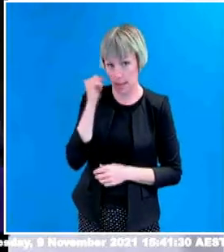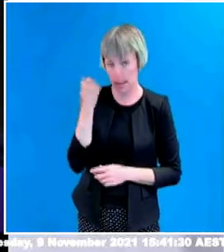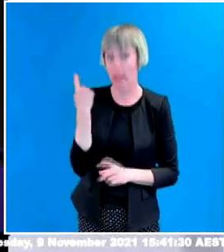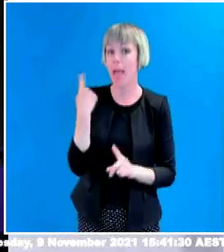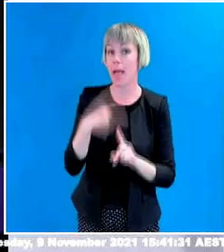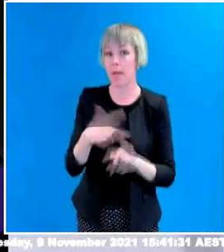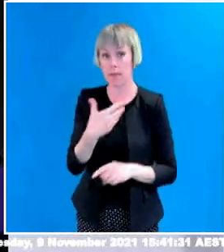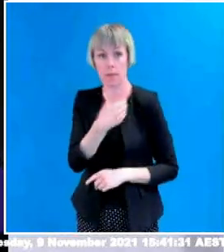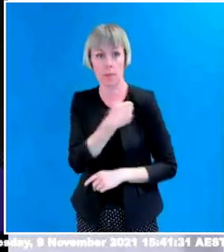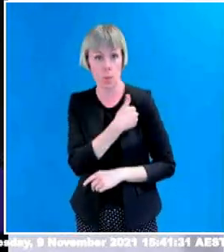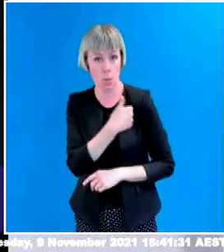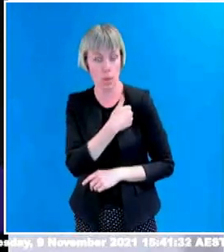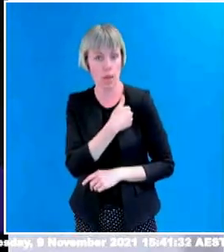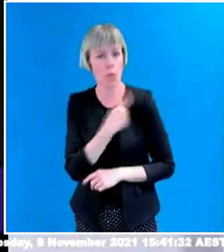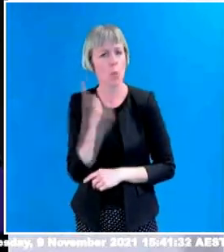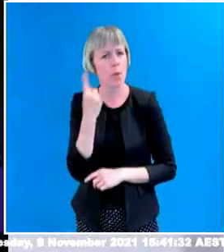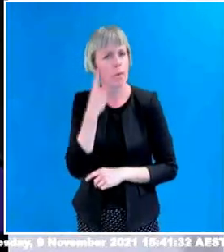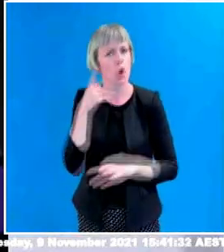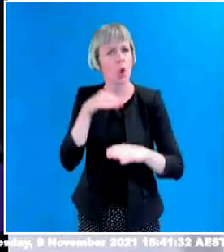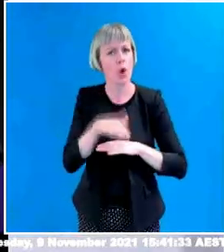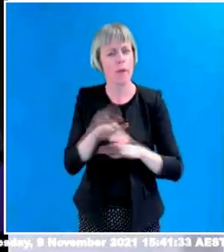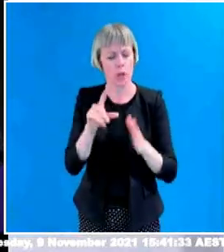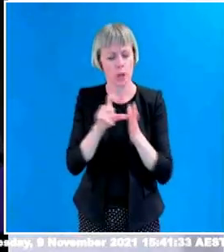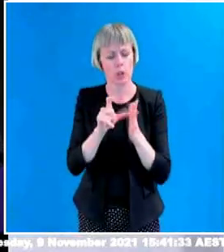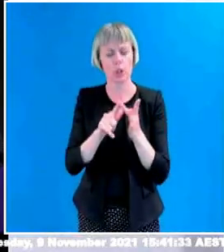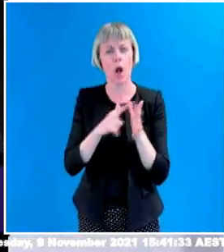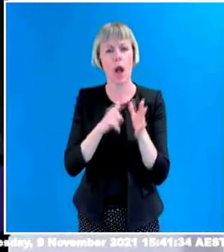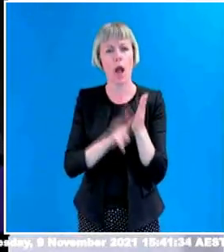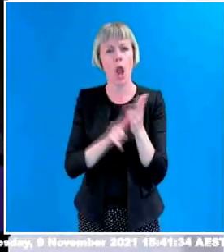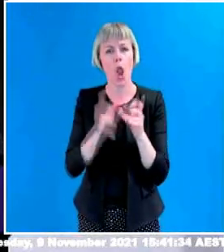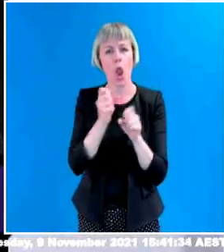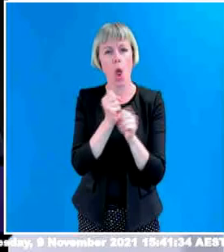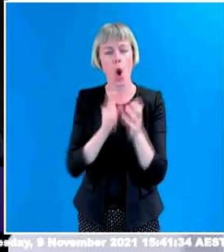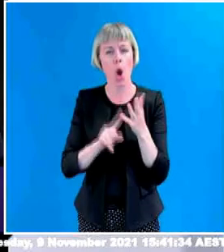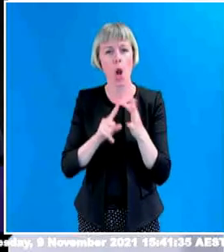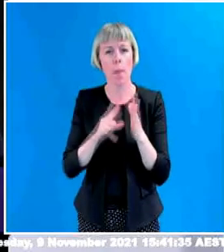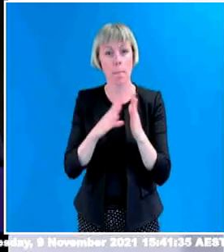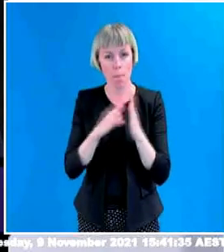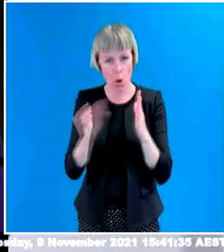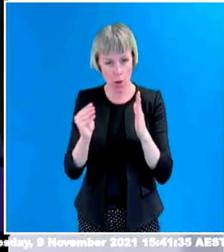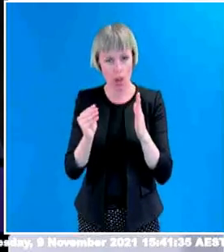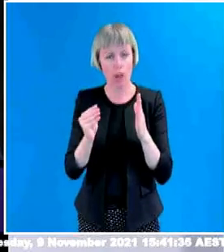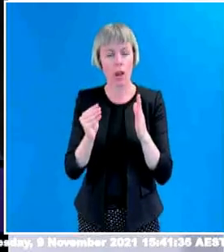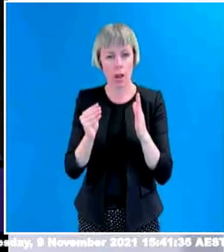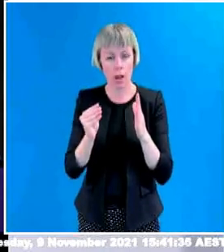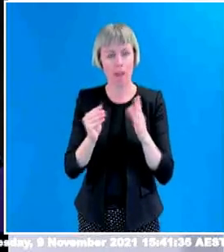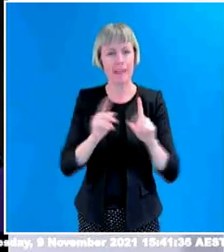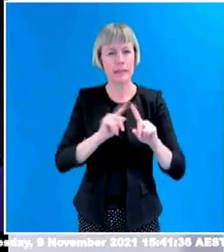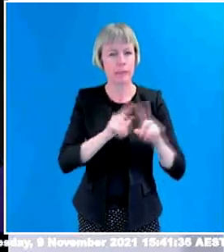dialogue model of human rights and one of the aspects including parliamentary scrutiny.